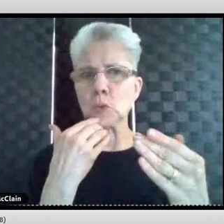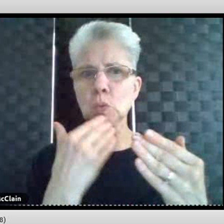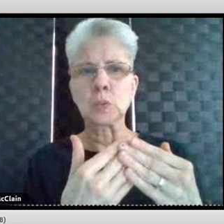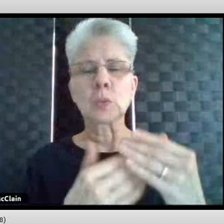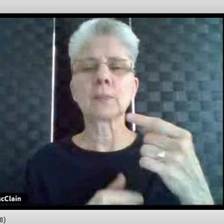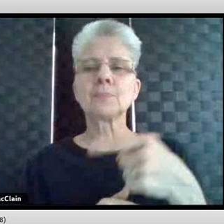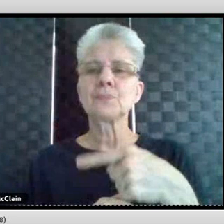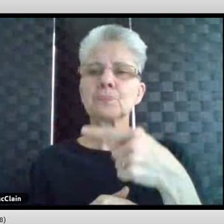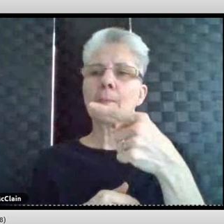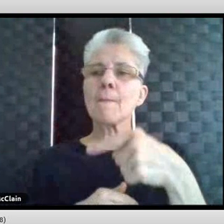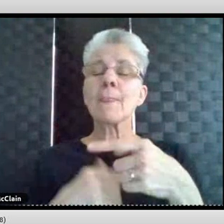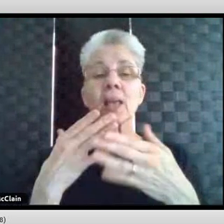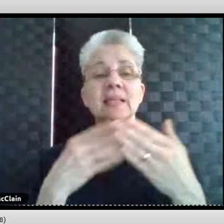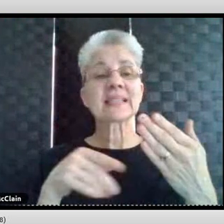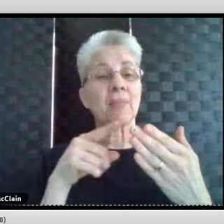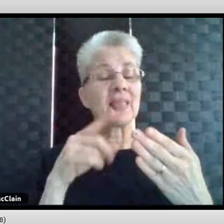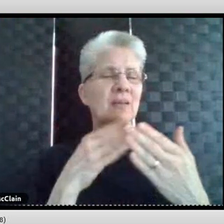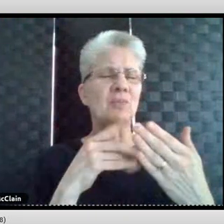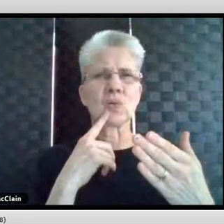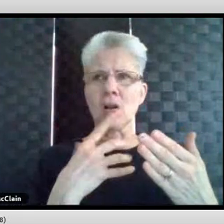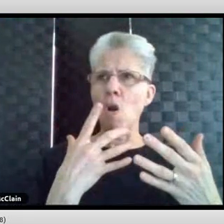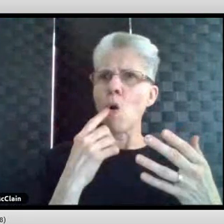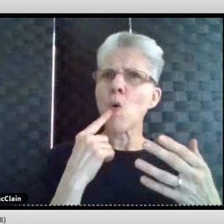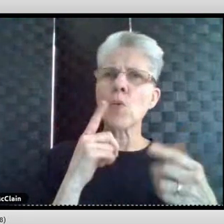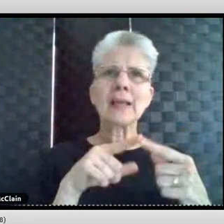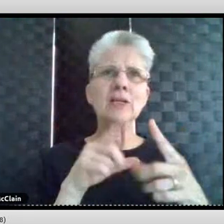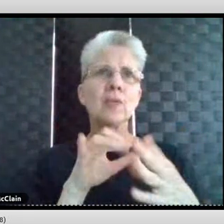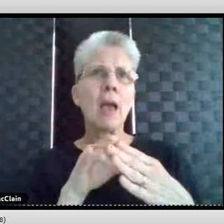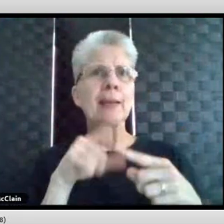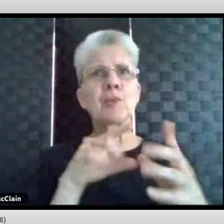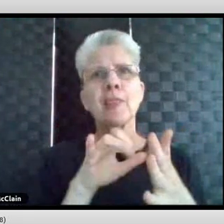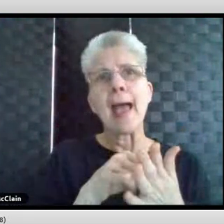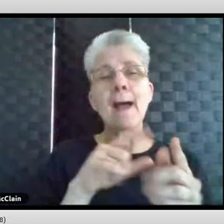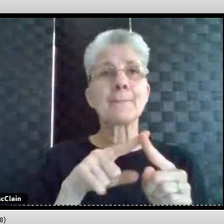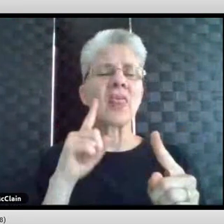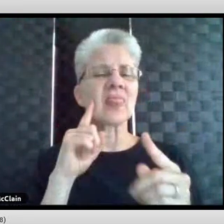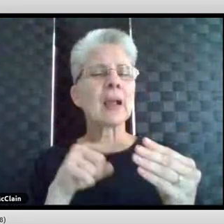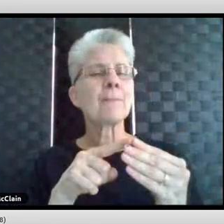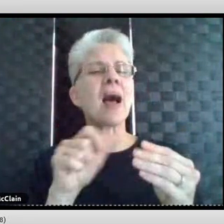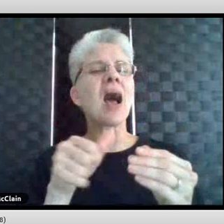Now, some of you are going, "We can't do that, we can't do that," but think about everything you're already doing